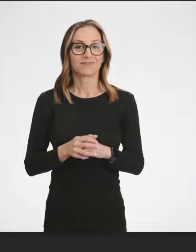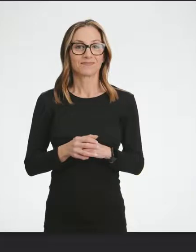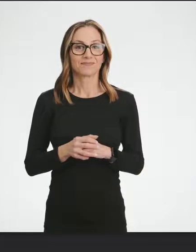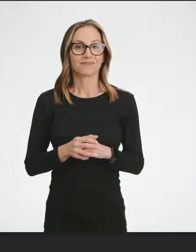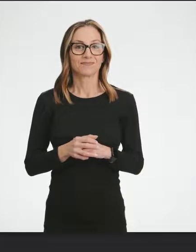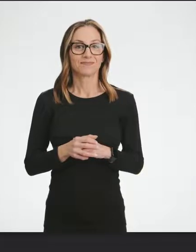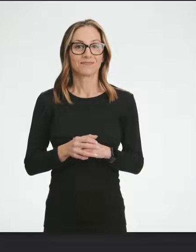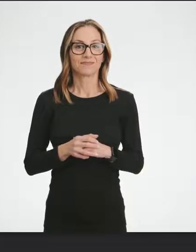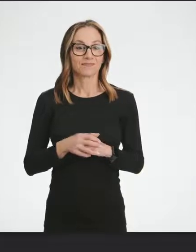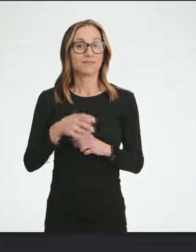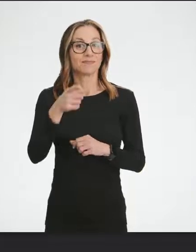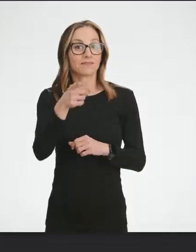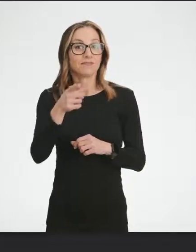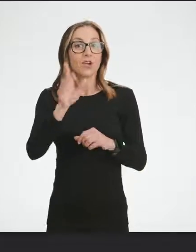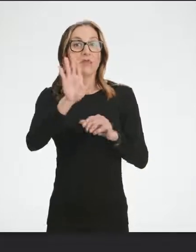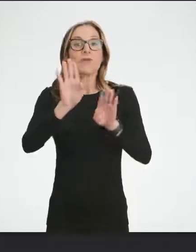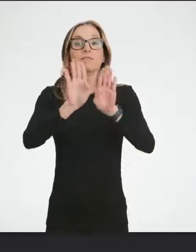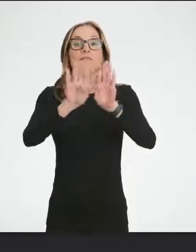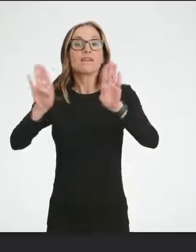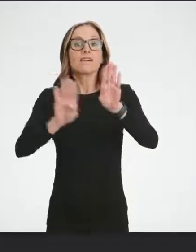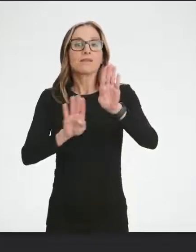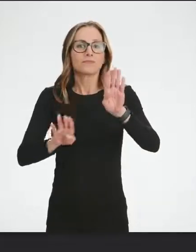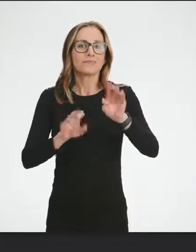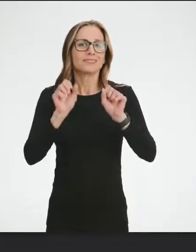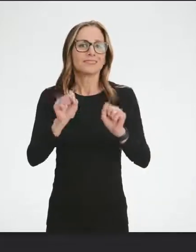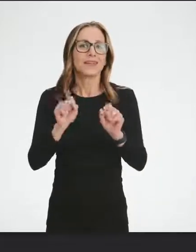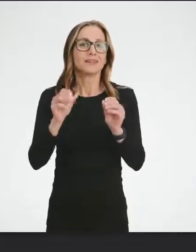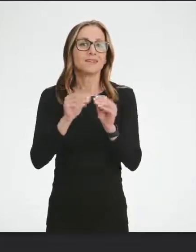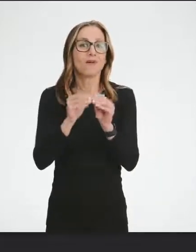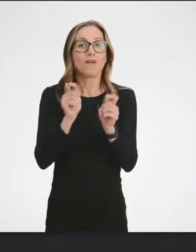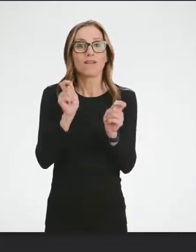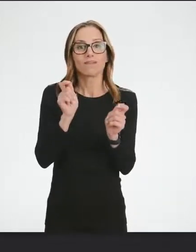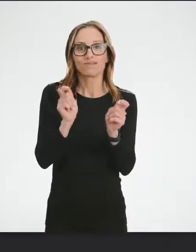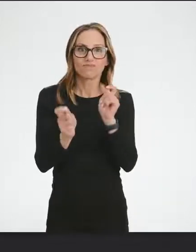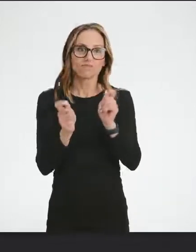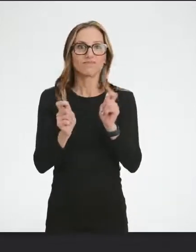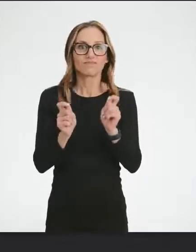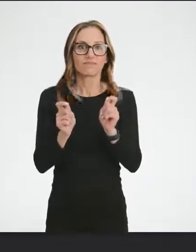And you can take your layouts even further with the all-new custom layout API.